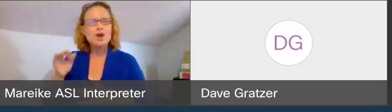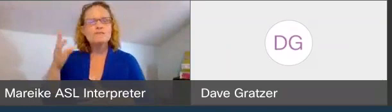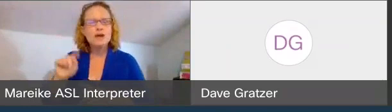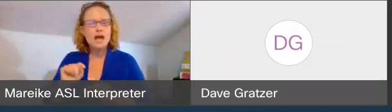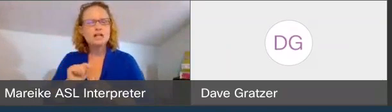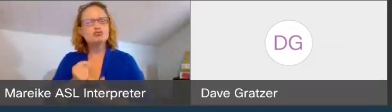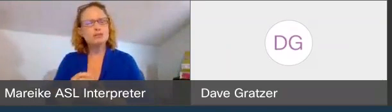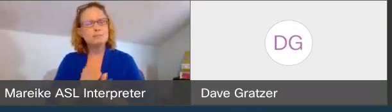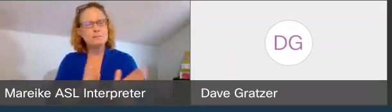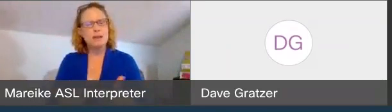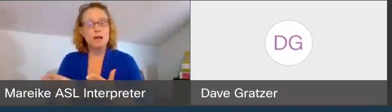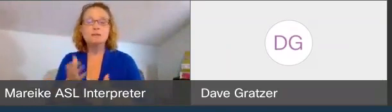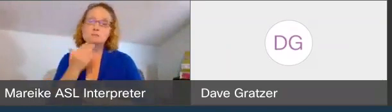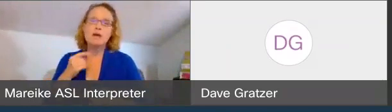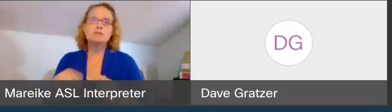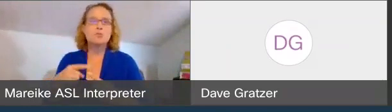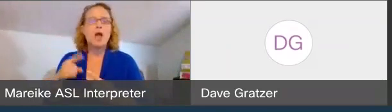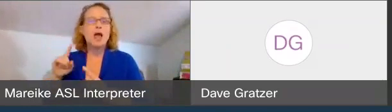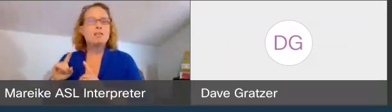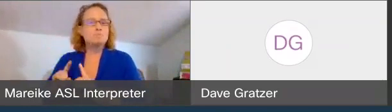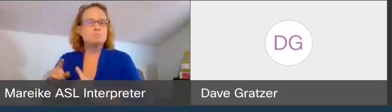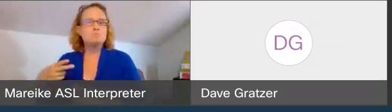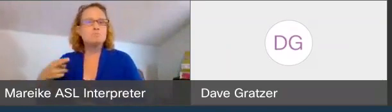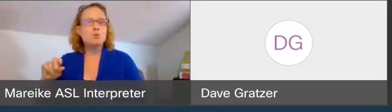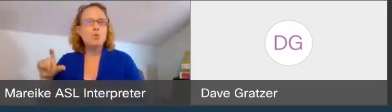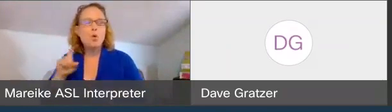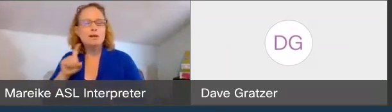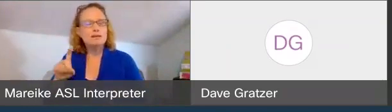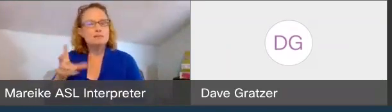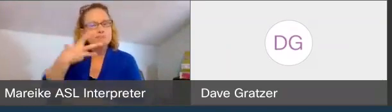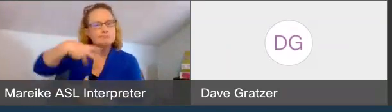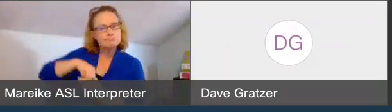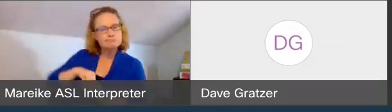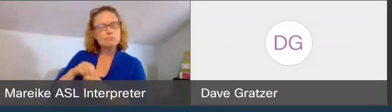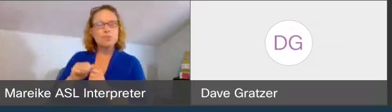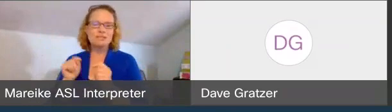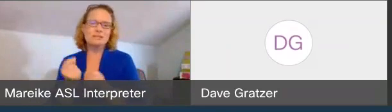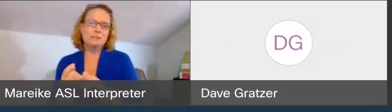best when parole is a partner in treatment, part of the treatment team. And this takes a lot of